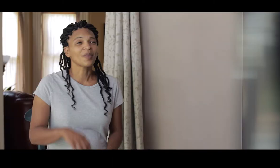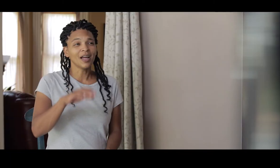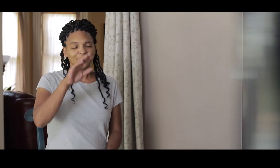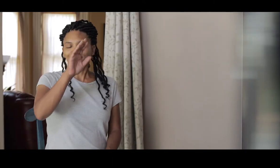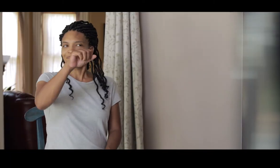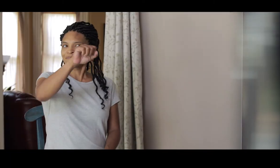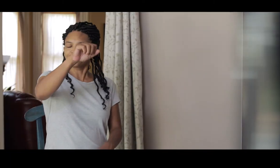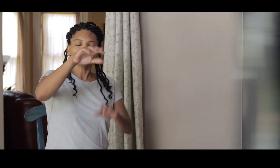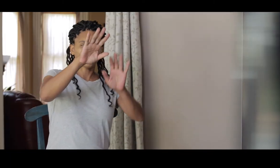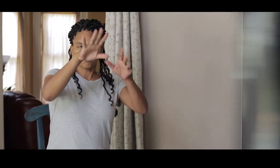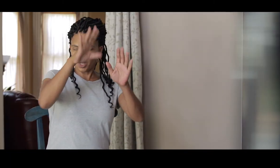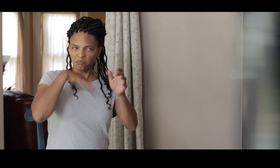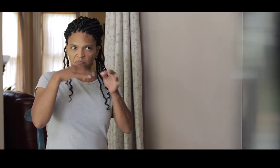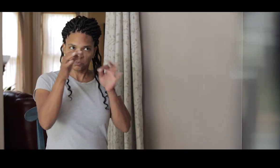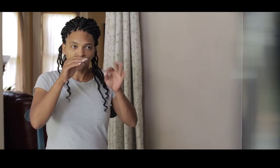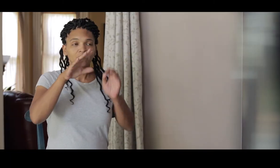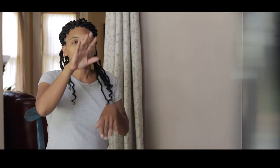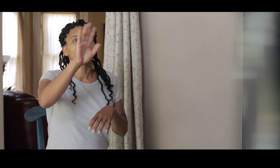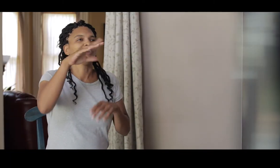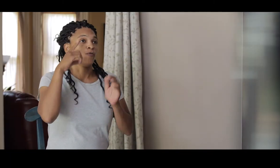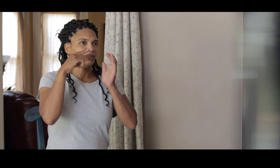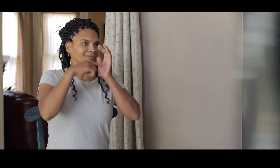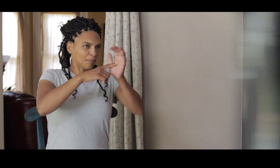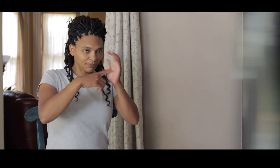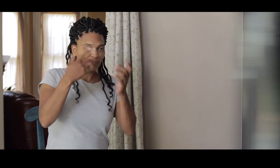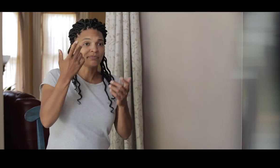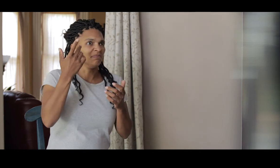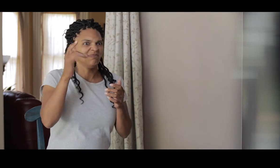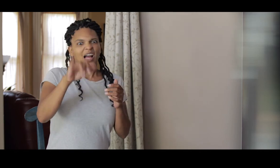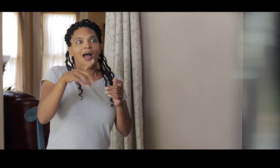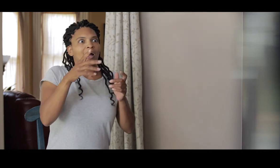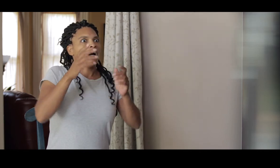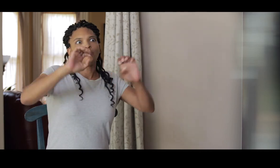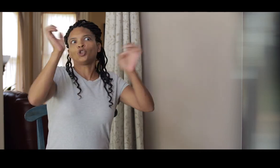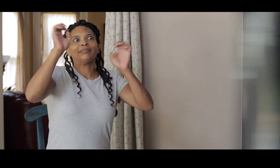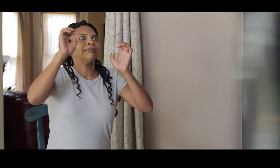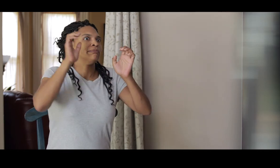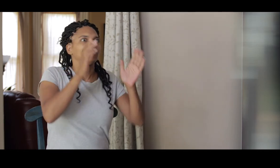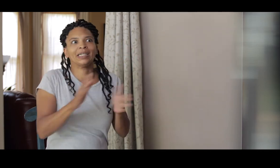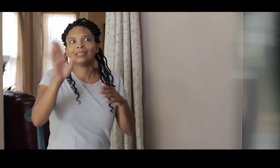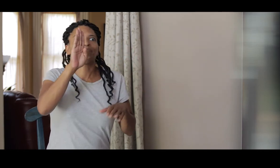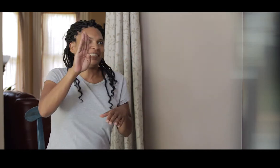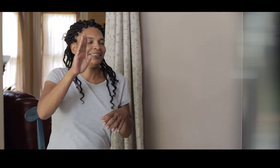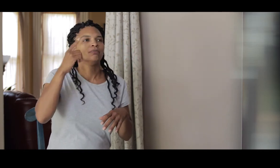Okay, let me try to explain this.. It’s kind of like Plan B for emergency birth control.